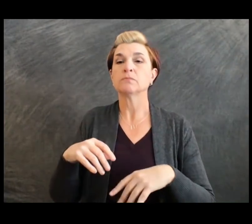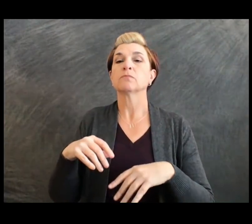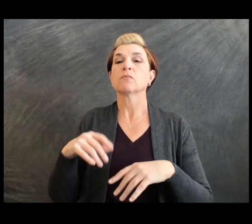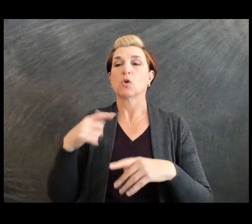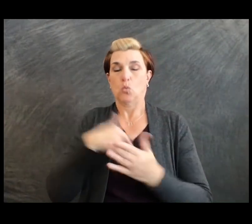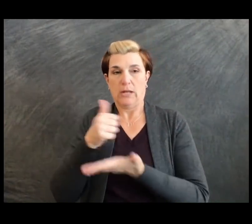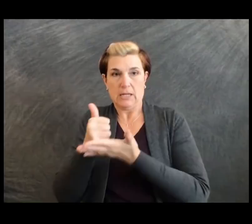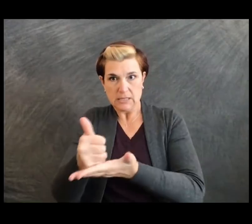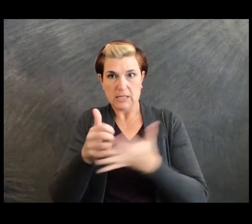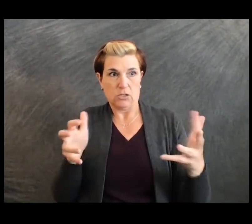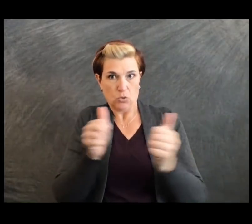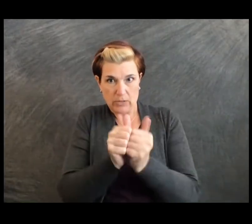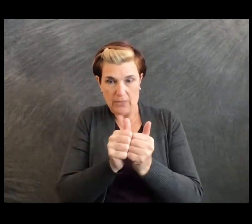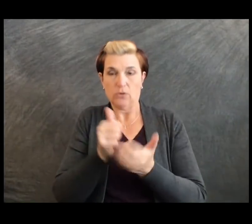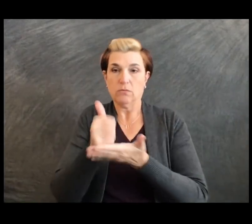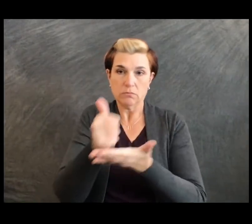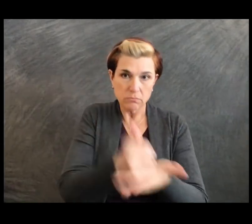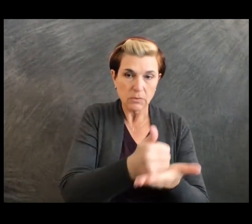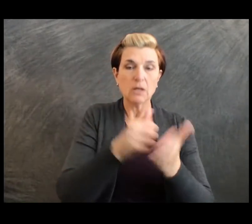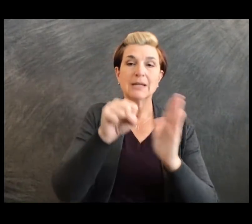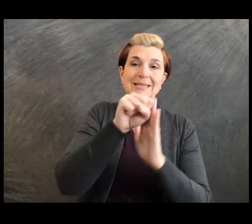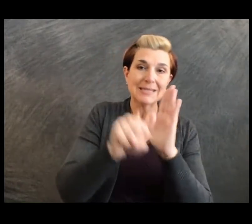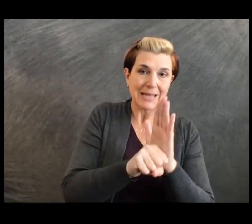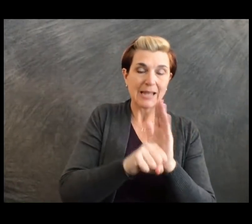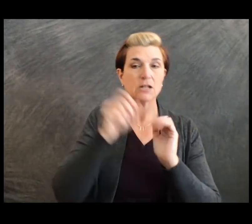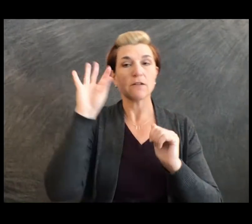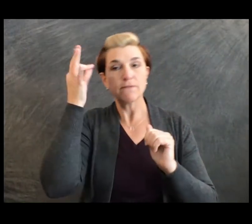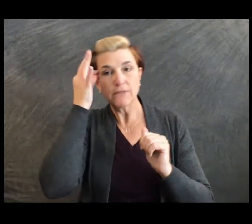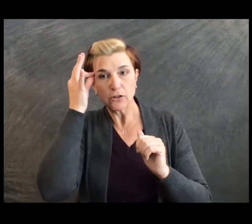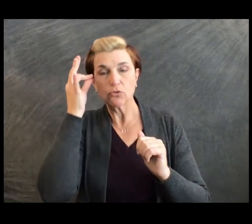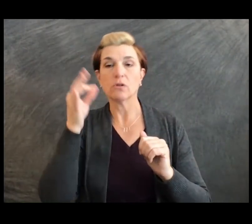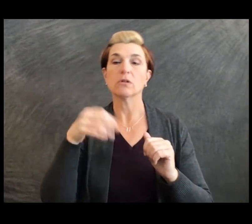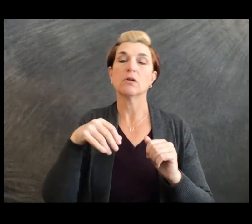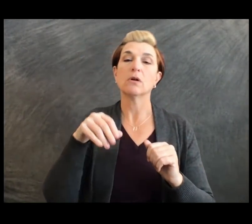territorial governments and their other eligible entities with health and safety